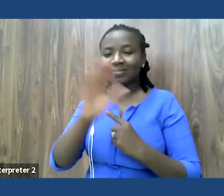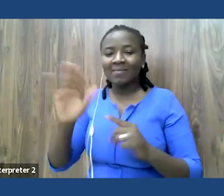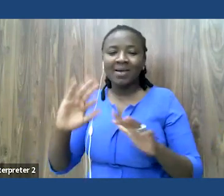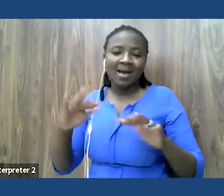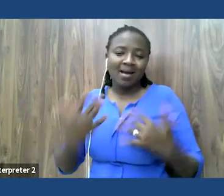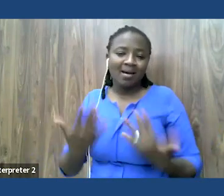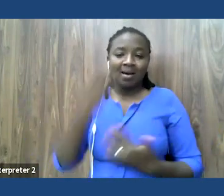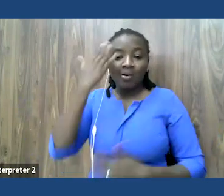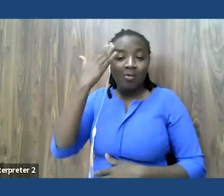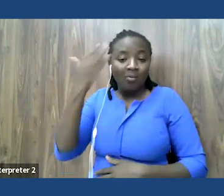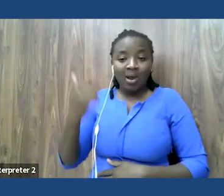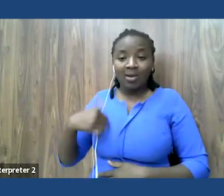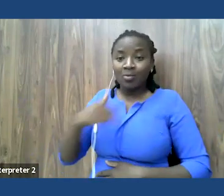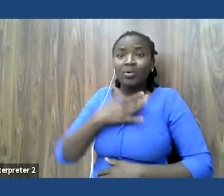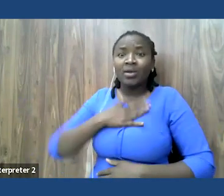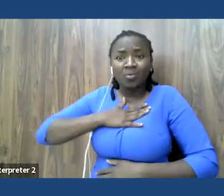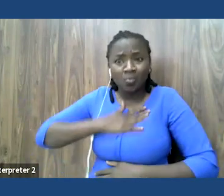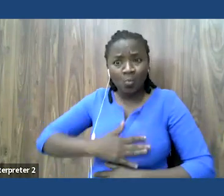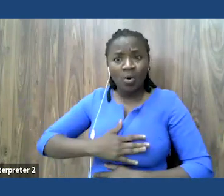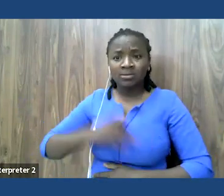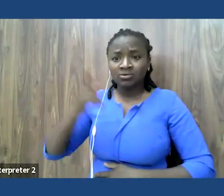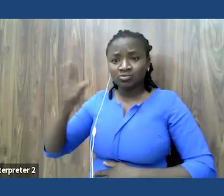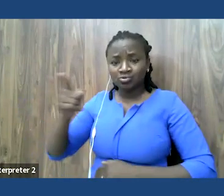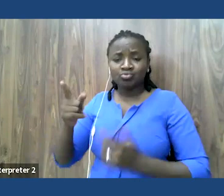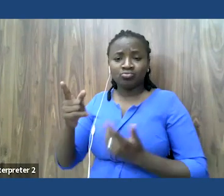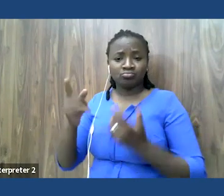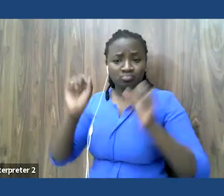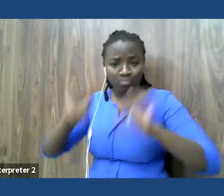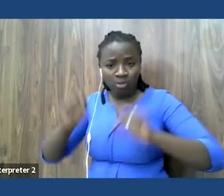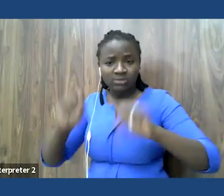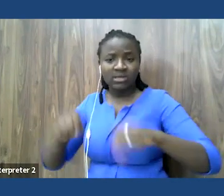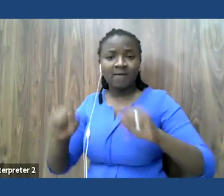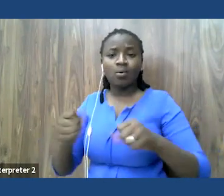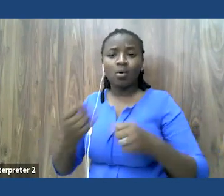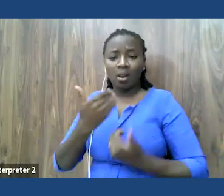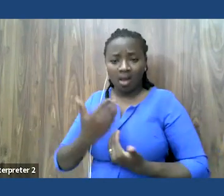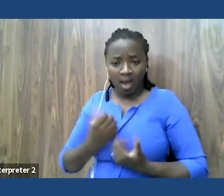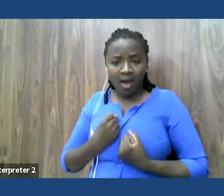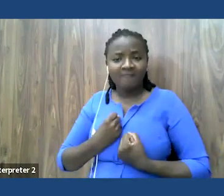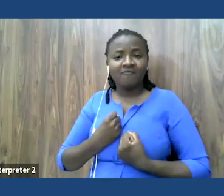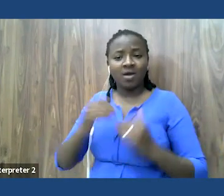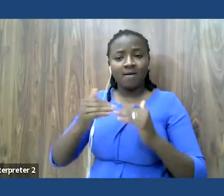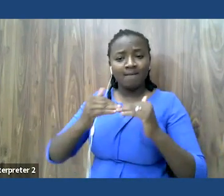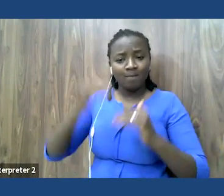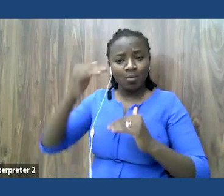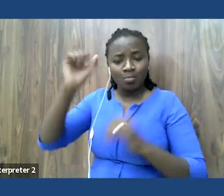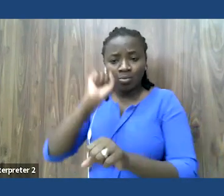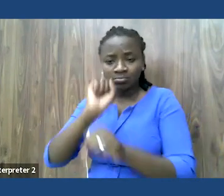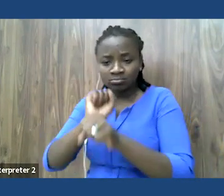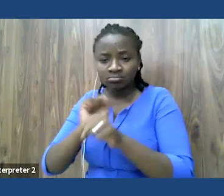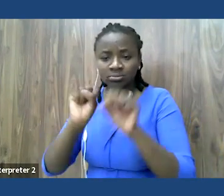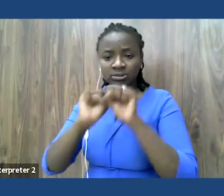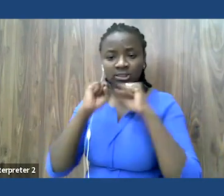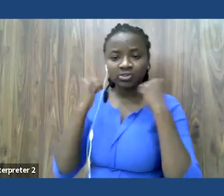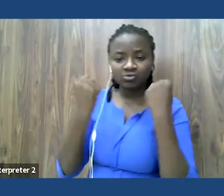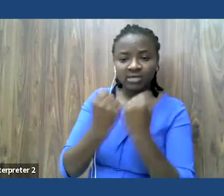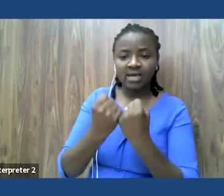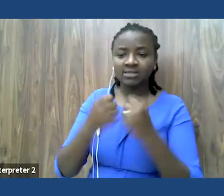We want to allow the possibility of more functionalities of society, of a an ecosystem.